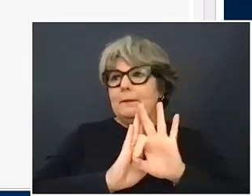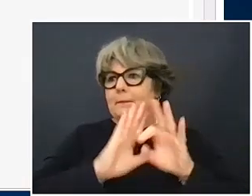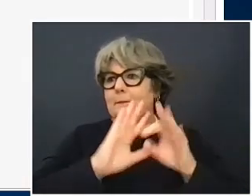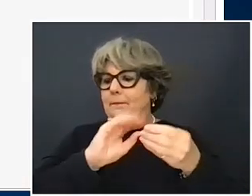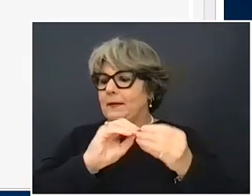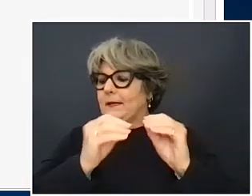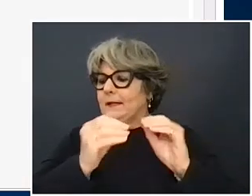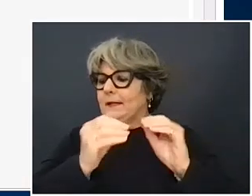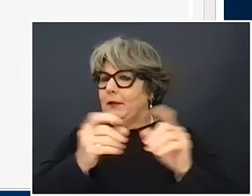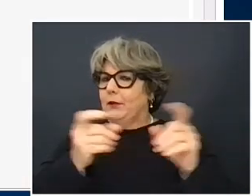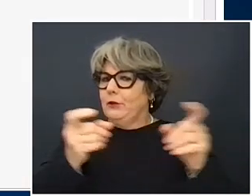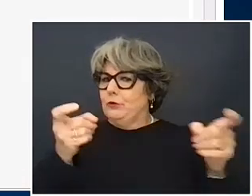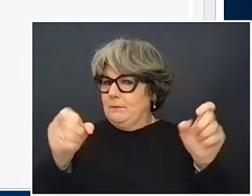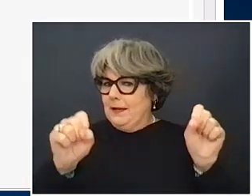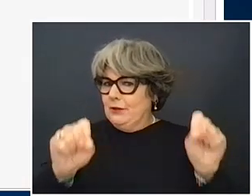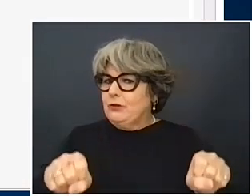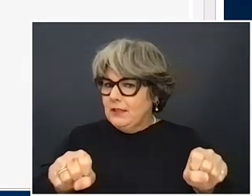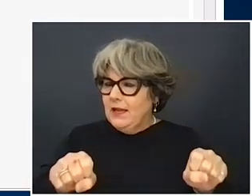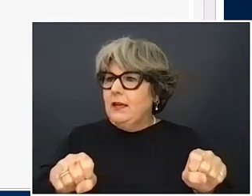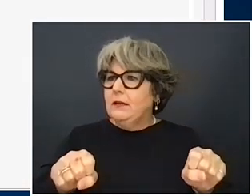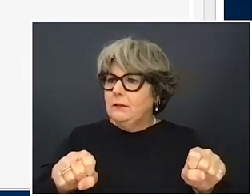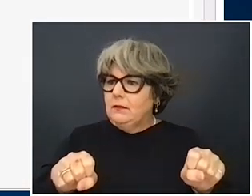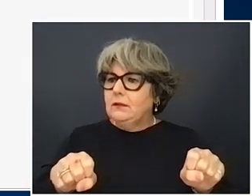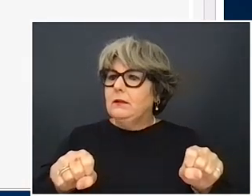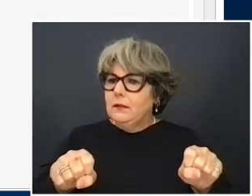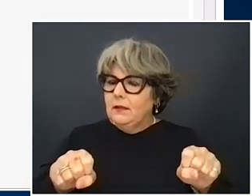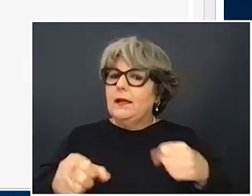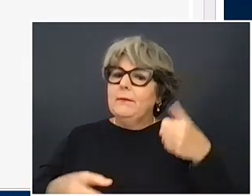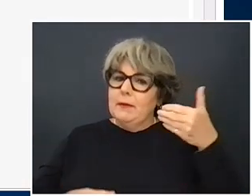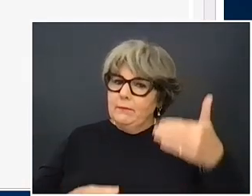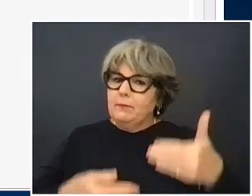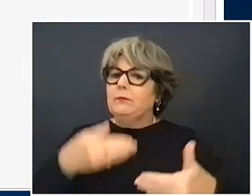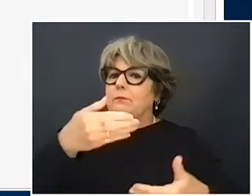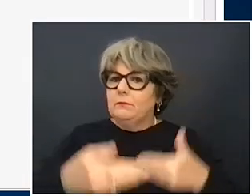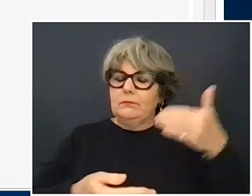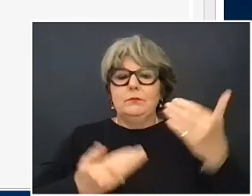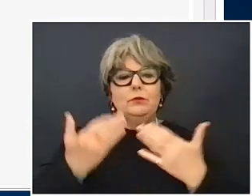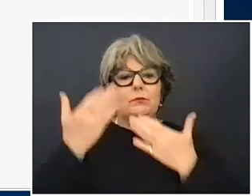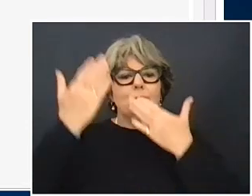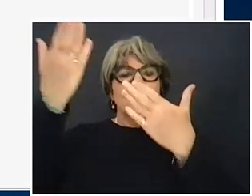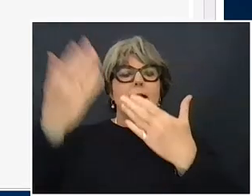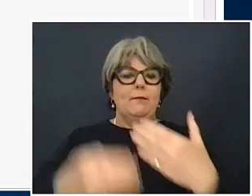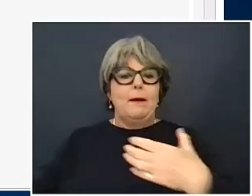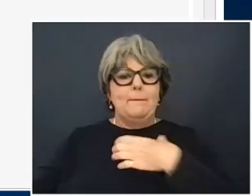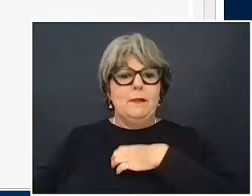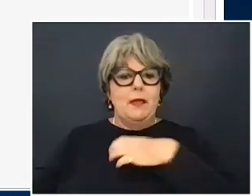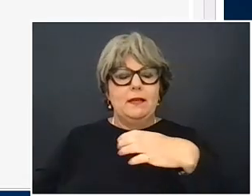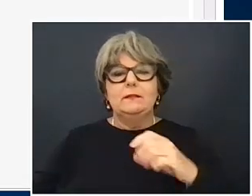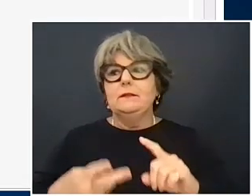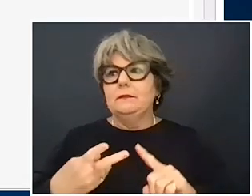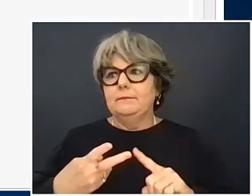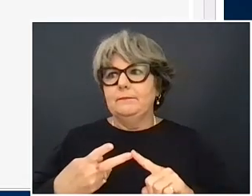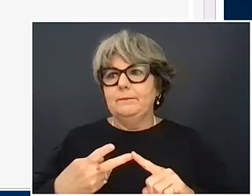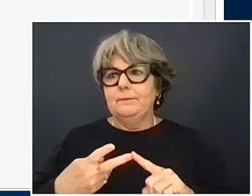and does move people toward bringing their complaints. And then, could certainly have